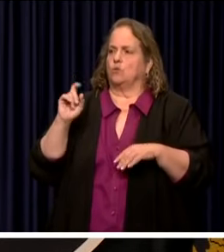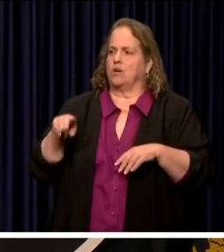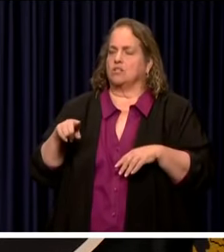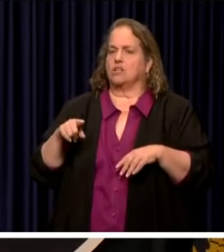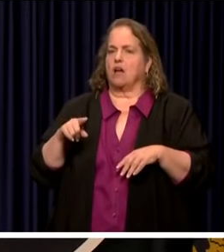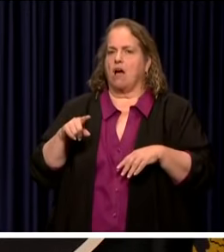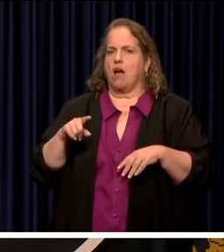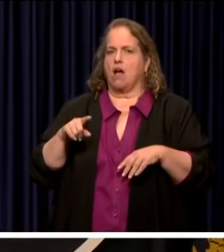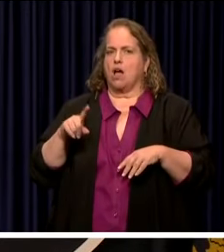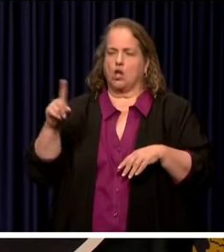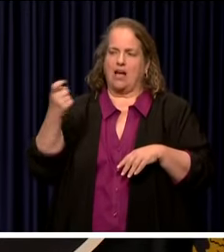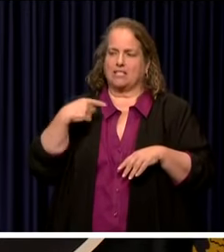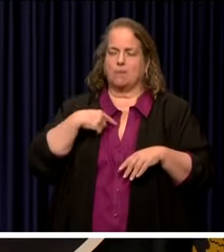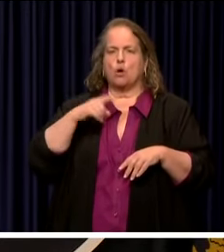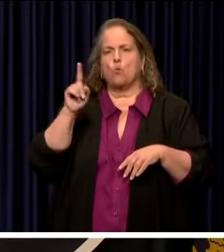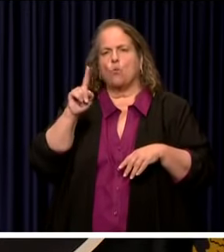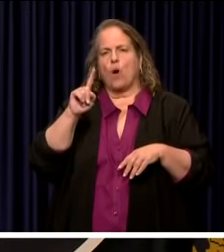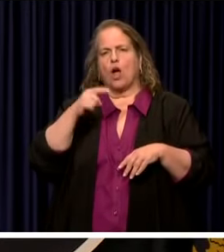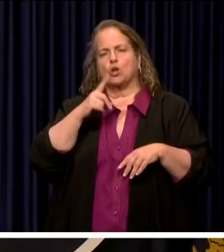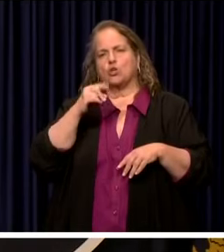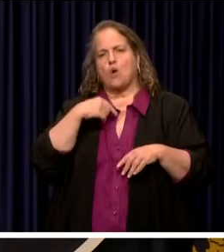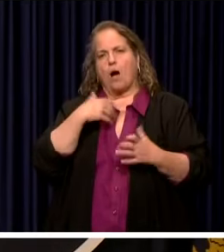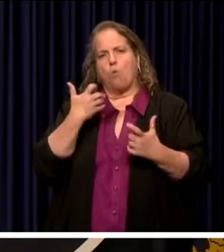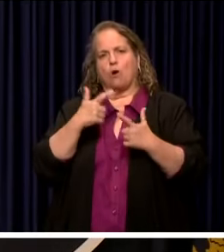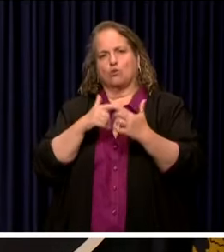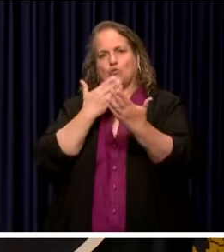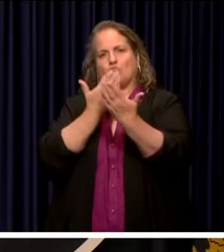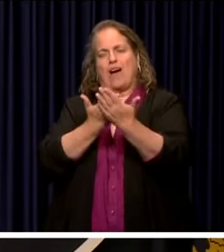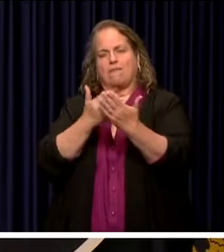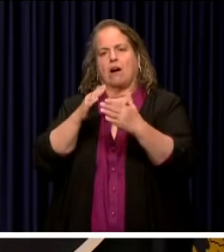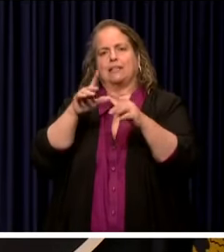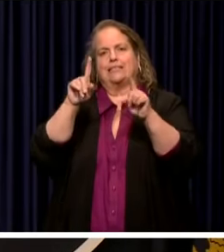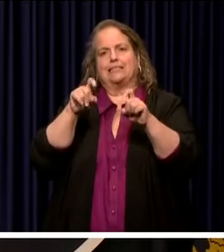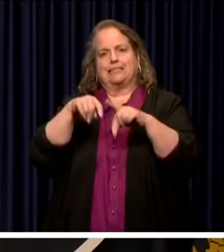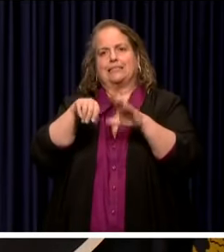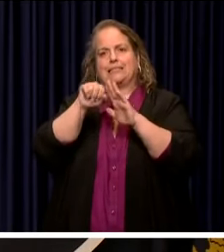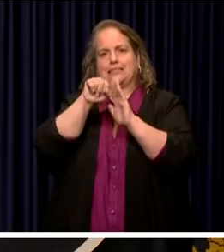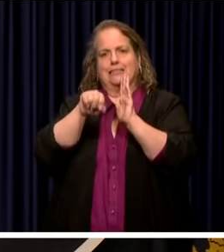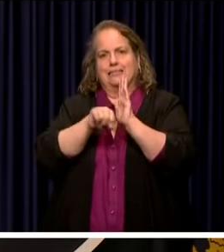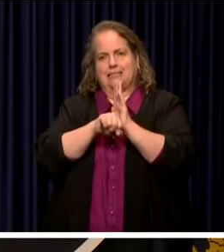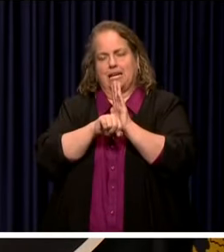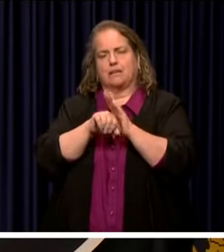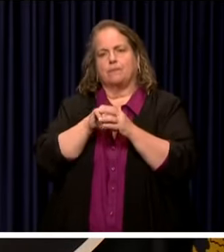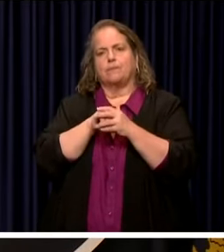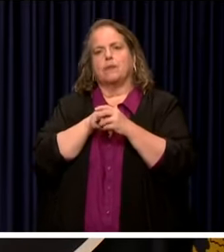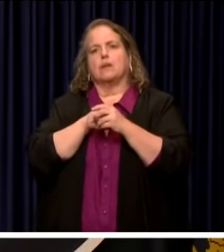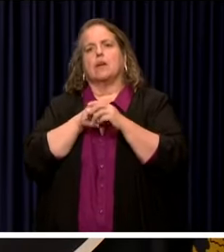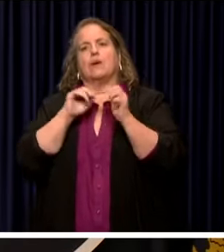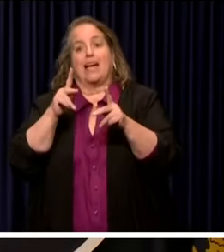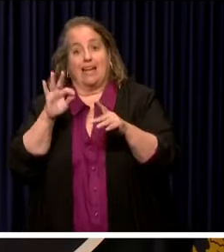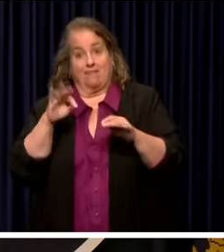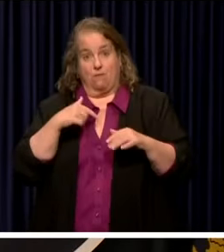OF. WE'VE GOT -- IT'S REALLY -- I HATE TO SAY IT'S WHERE WE ARE IN